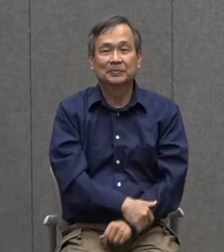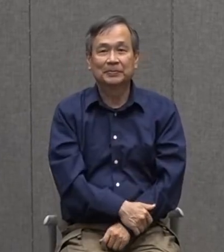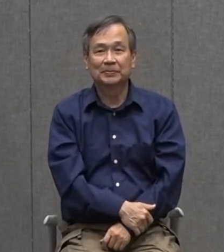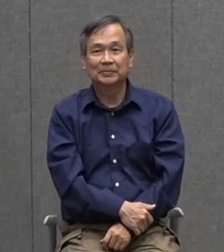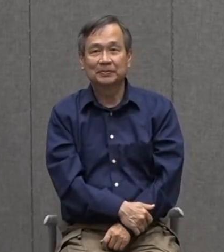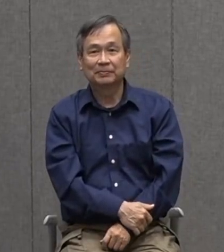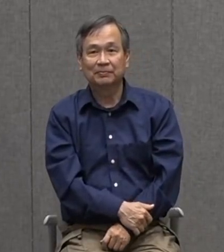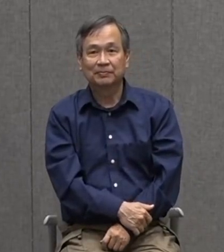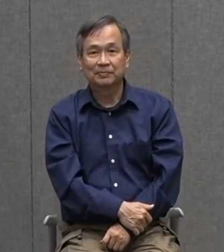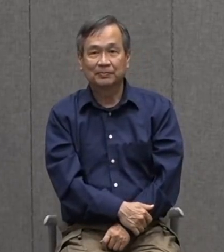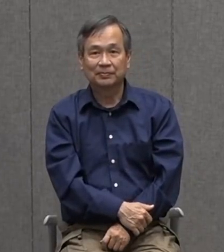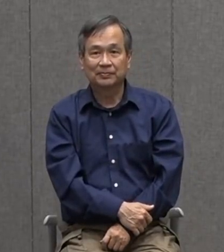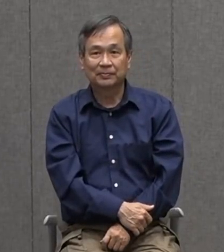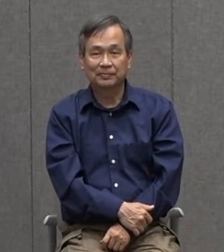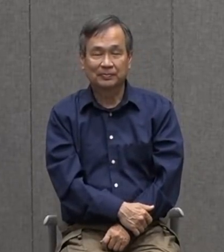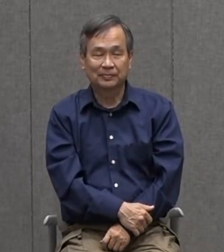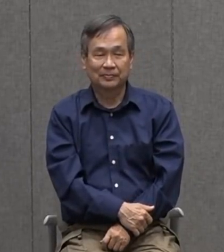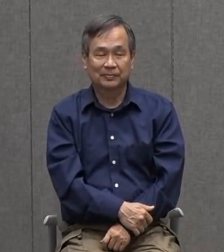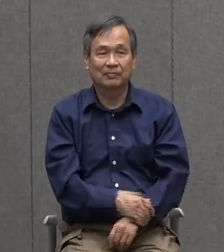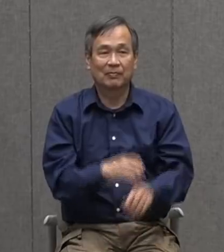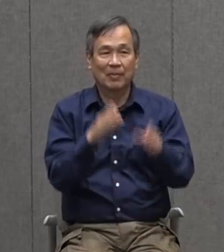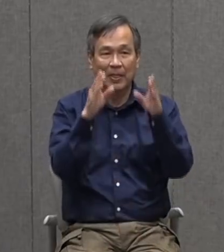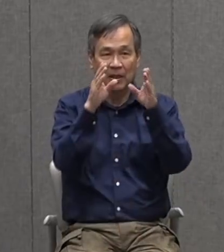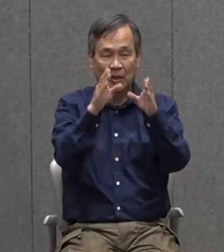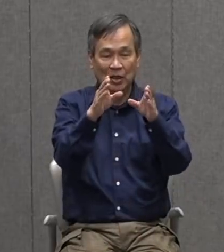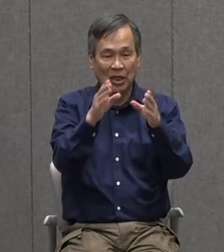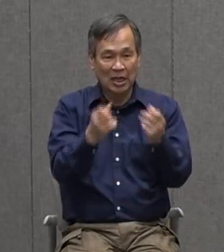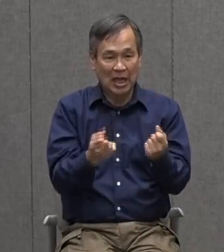And I'll like to see how many seeds did he plant each year.